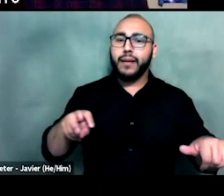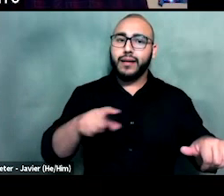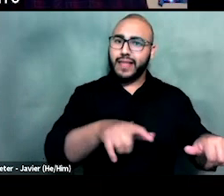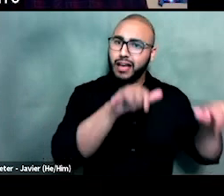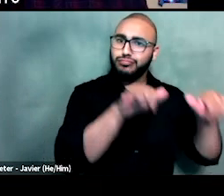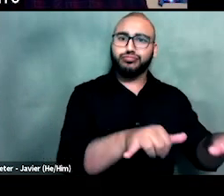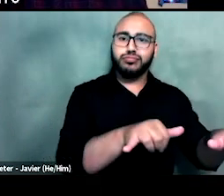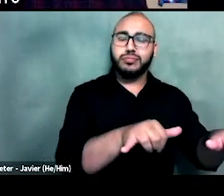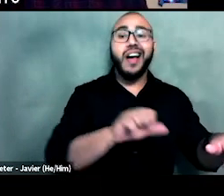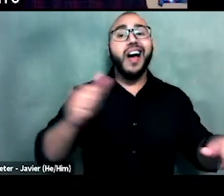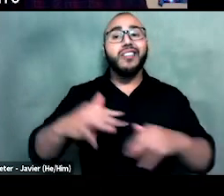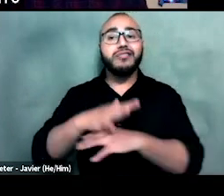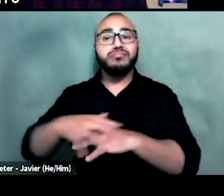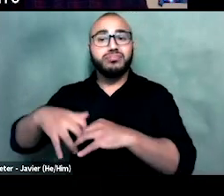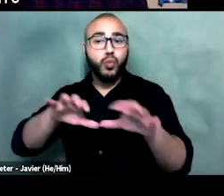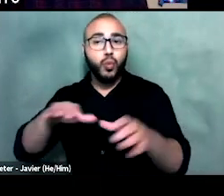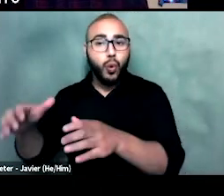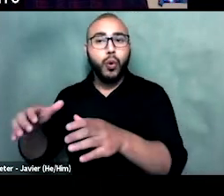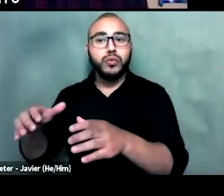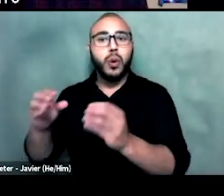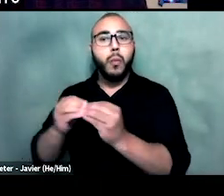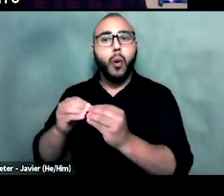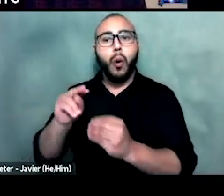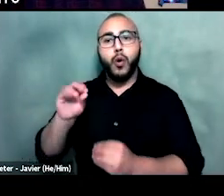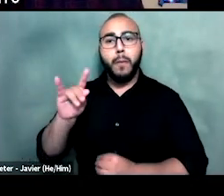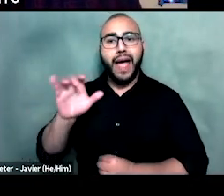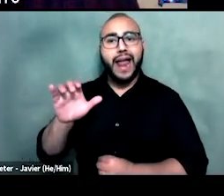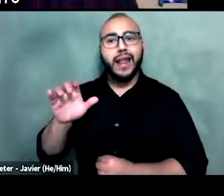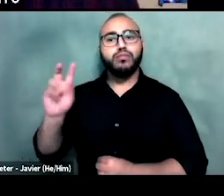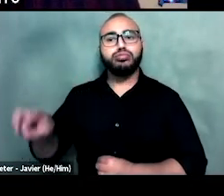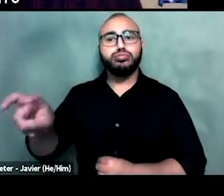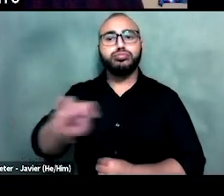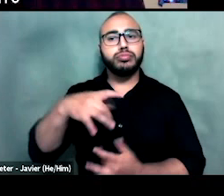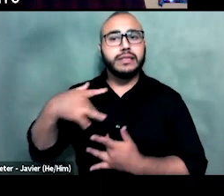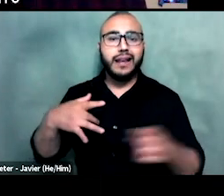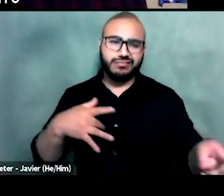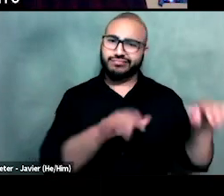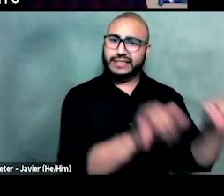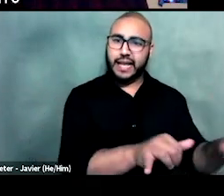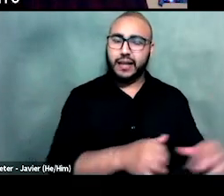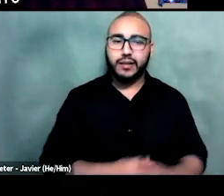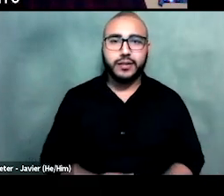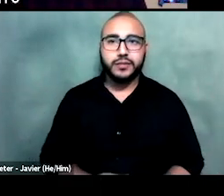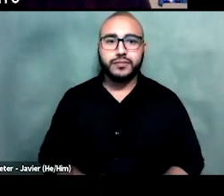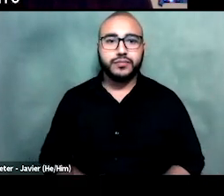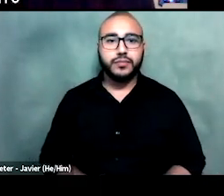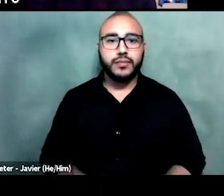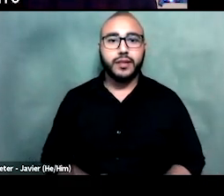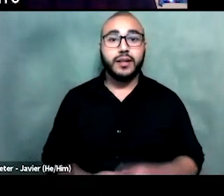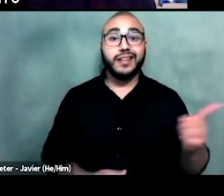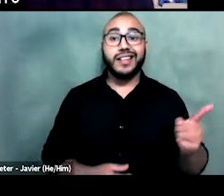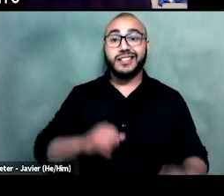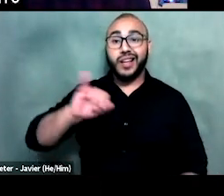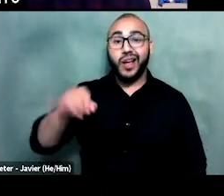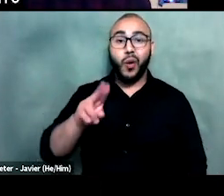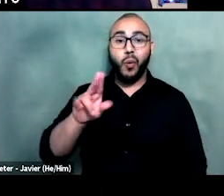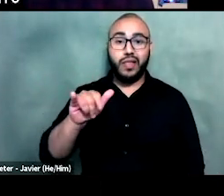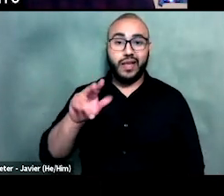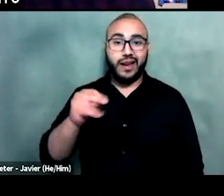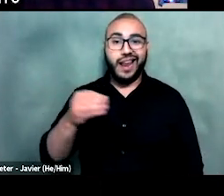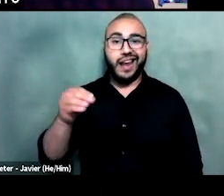American groups, which were more nomadic. This is Julian and Maria Martinez. Maria